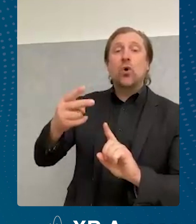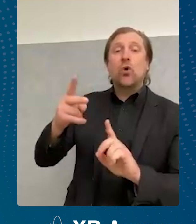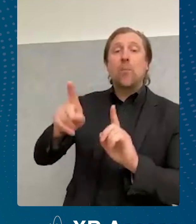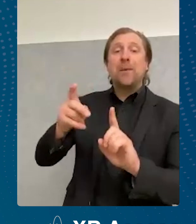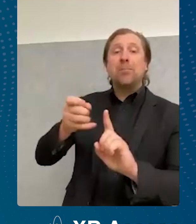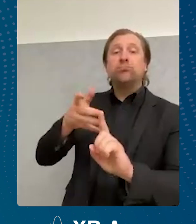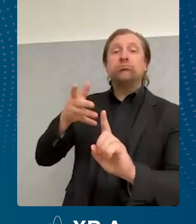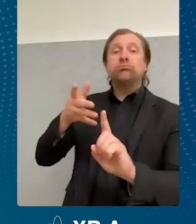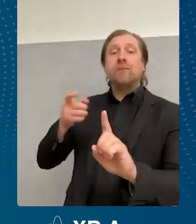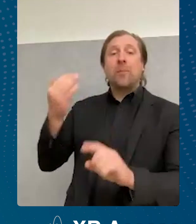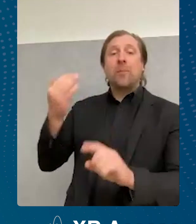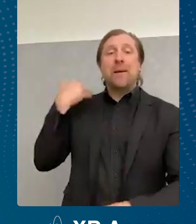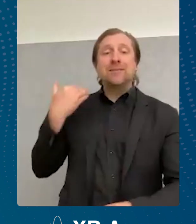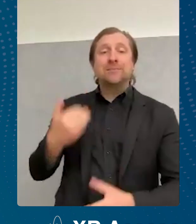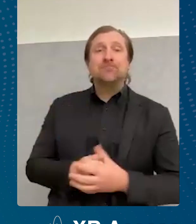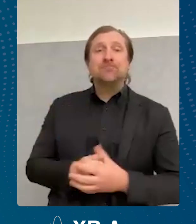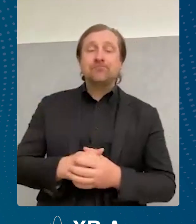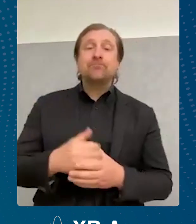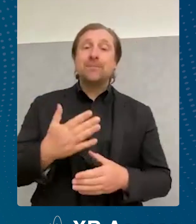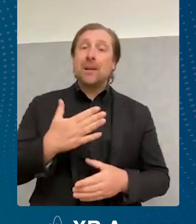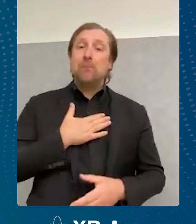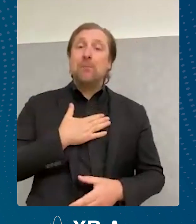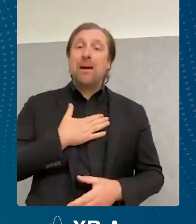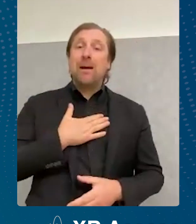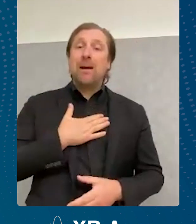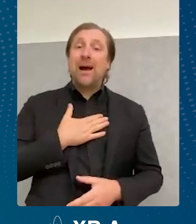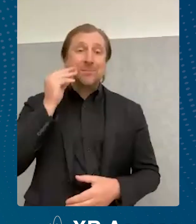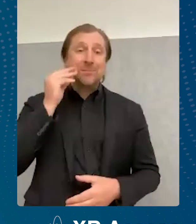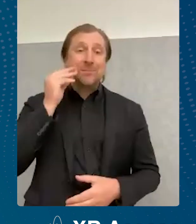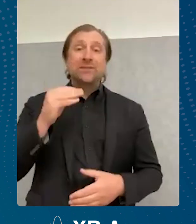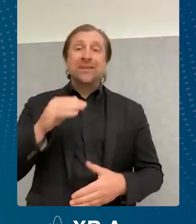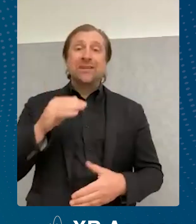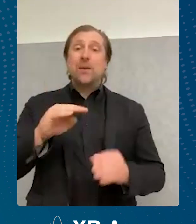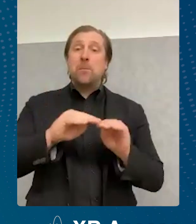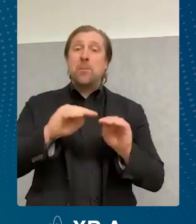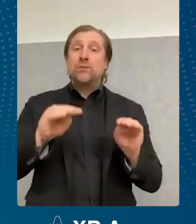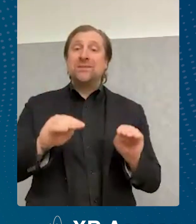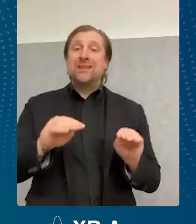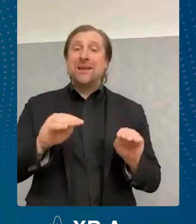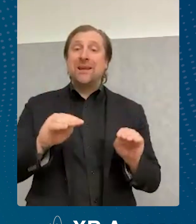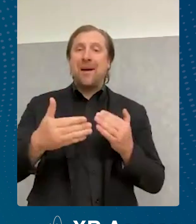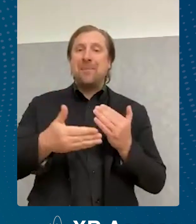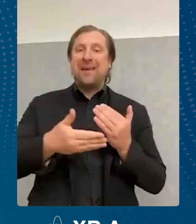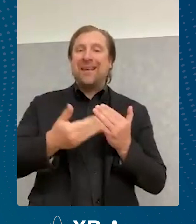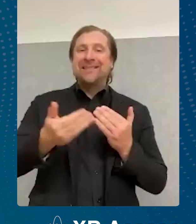And also my own experience in museum is, I easily to get lost.